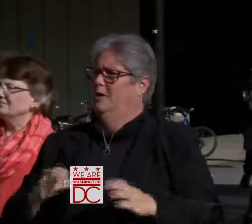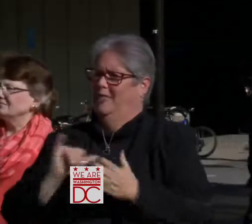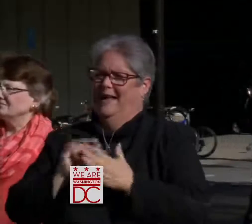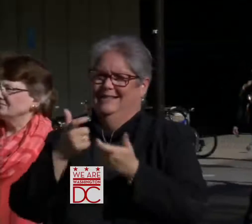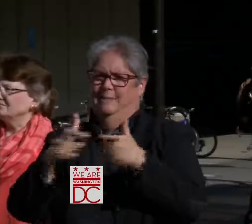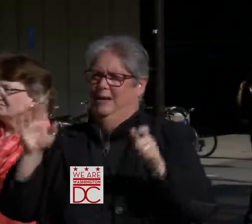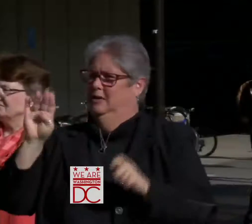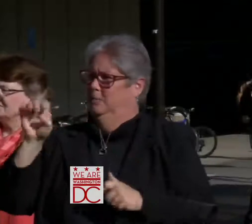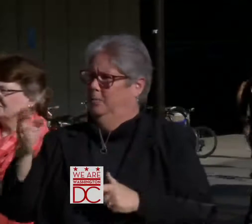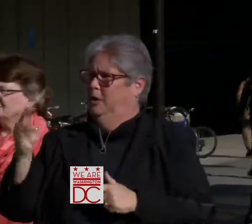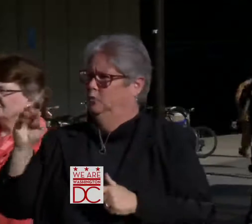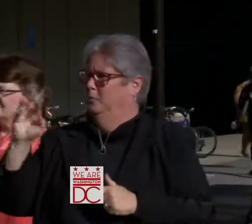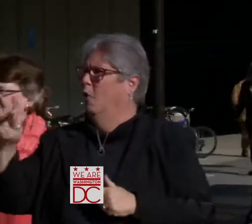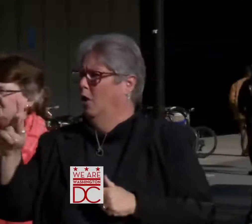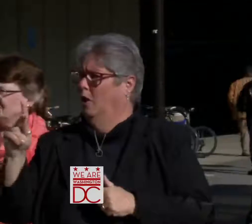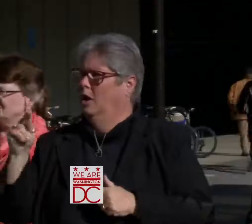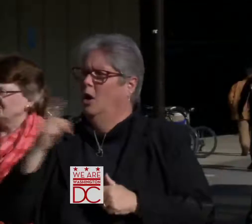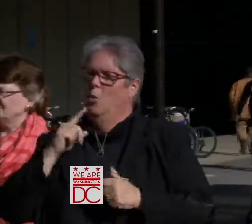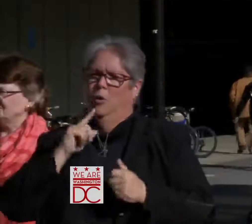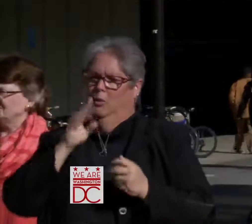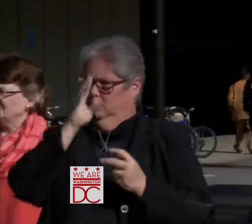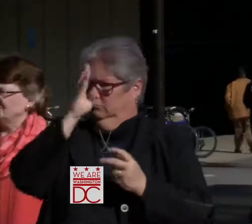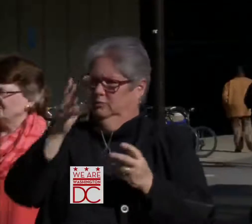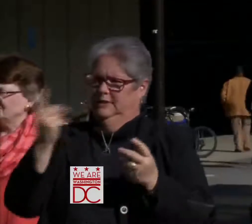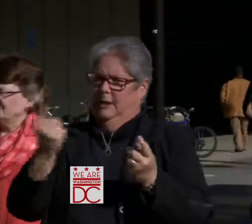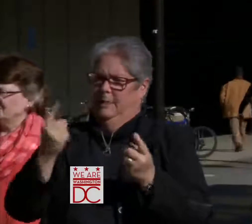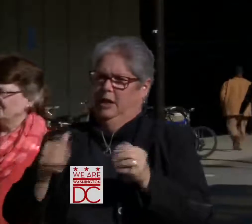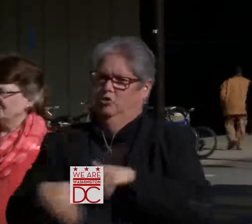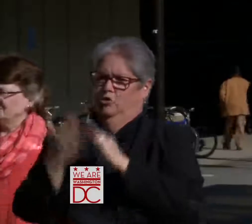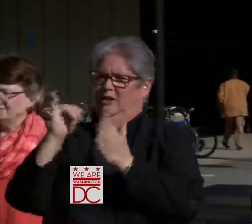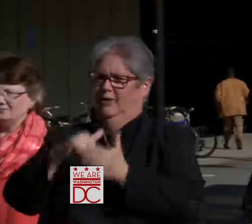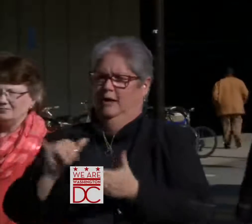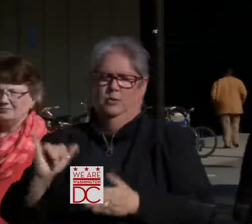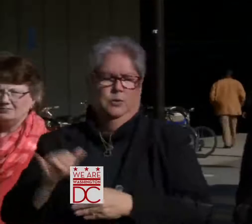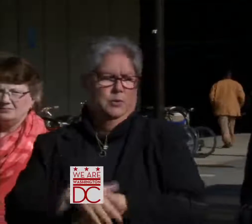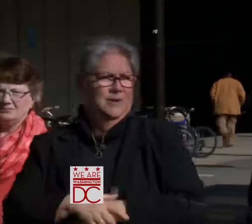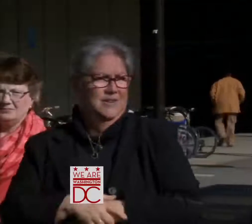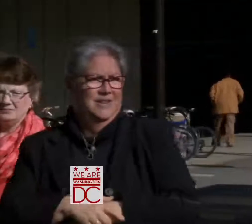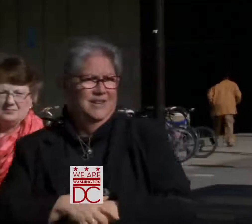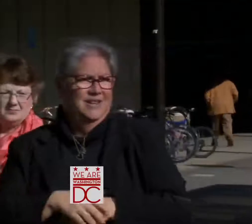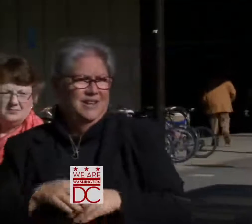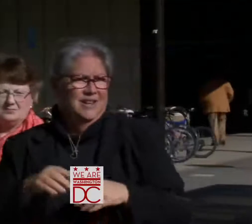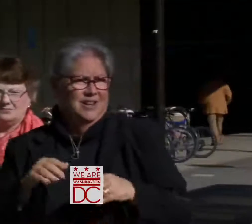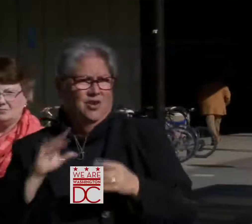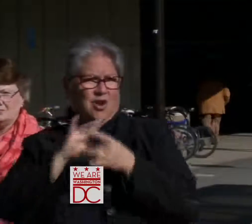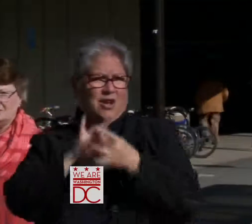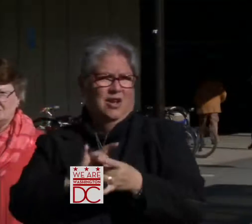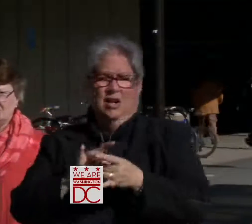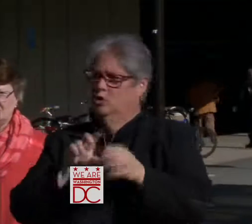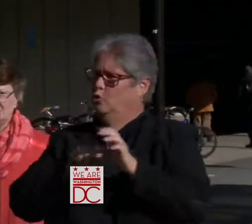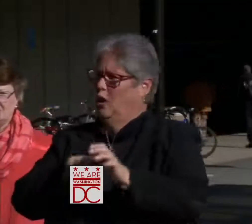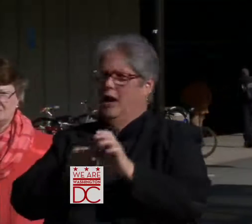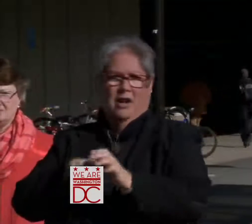I THINK THAT IS PROBABLY THE BIGGEST BENCHMARK SO WE WILL COME OUT WITH SOMETHING THAT ADDRESSES BOTH OF THEIR NEEDS.